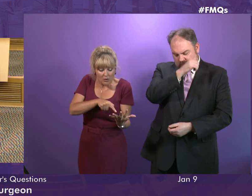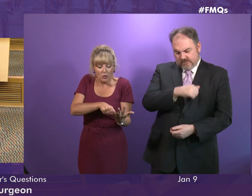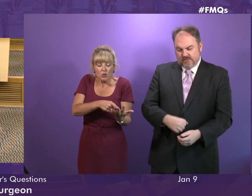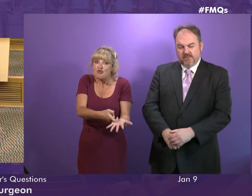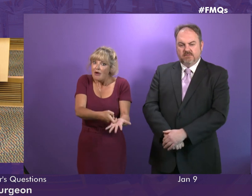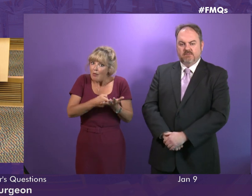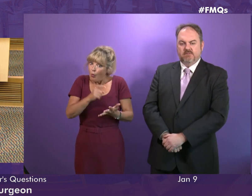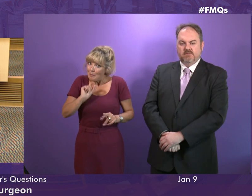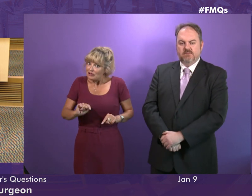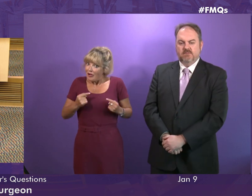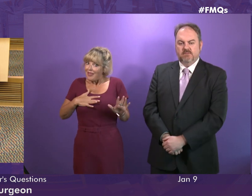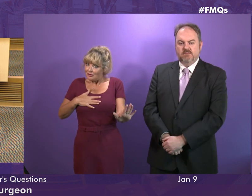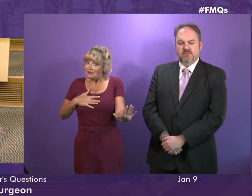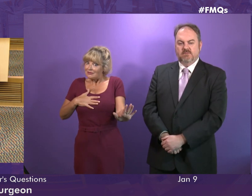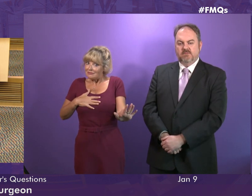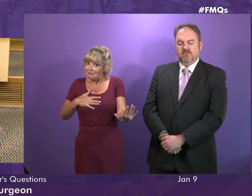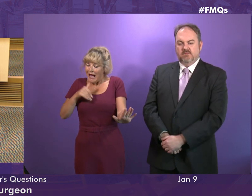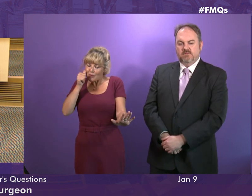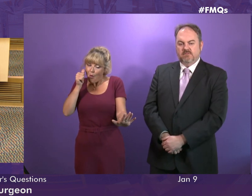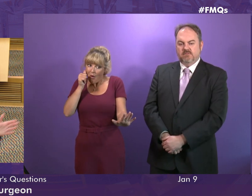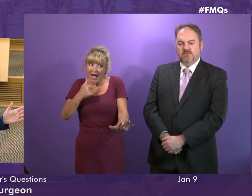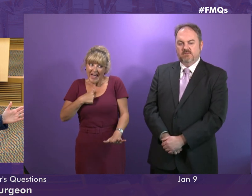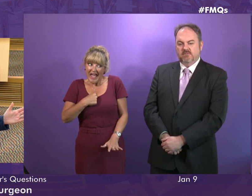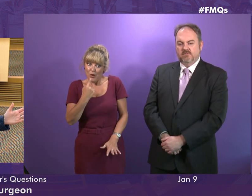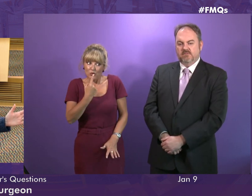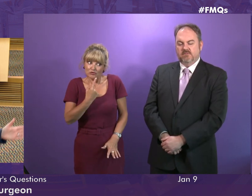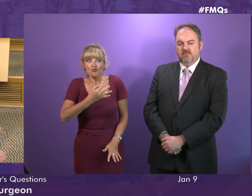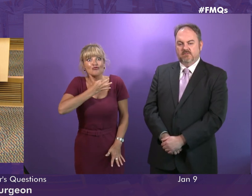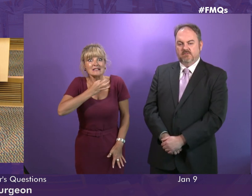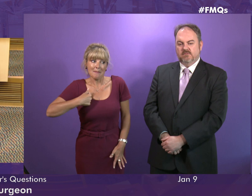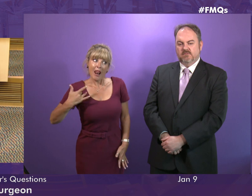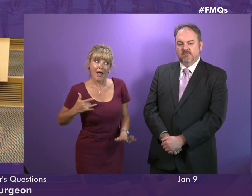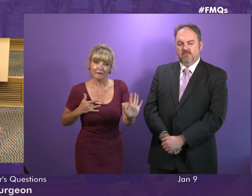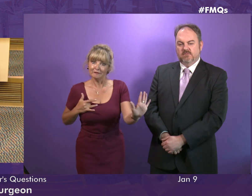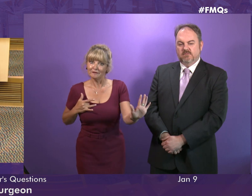I would bet my life that some members in this chamber—hopefully not Willie Rennie, based